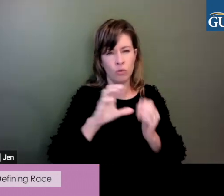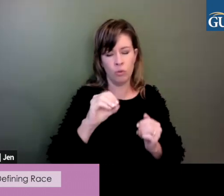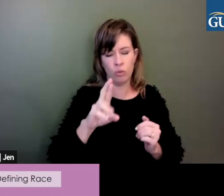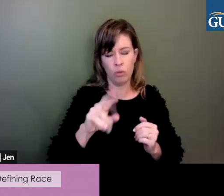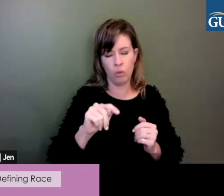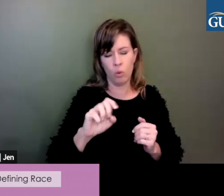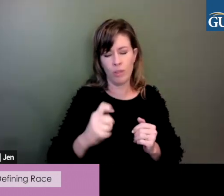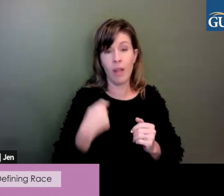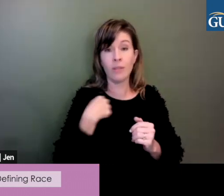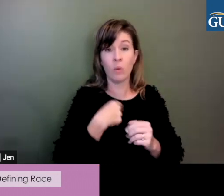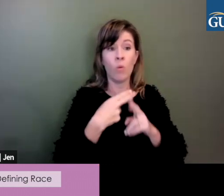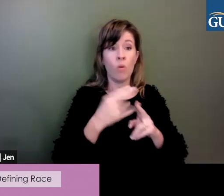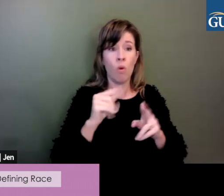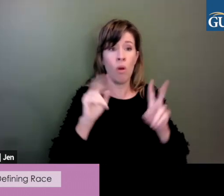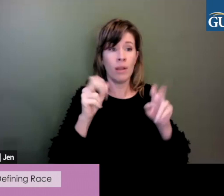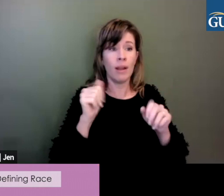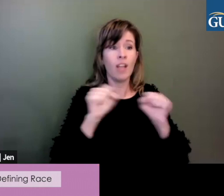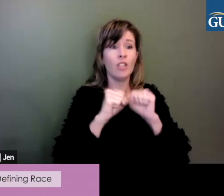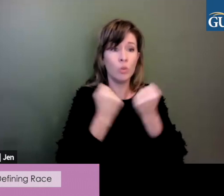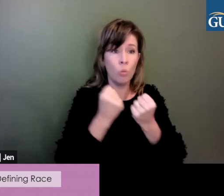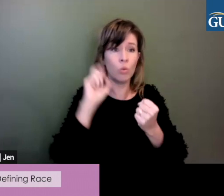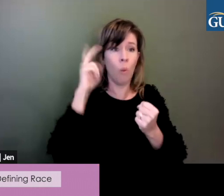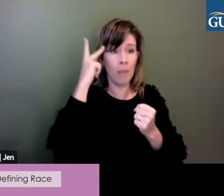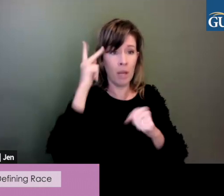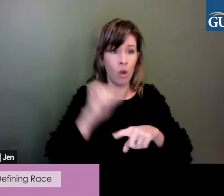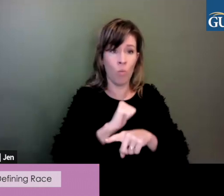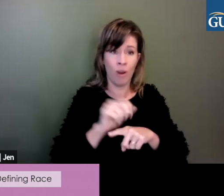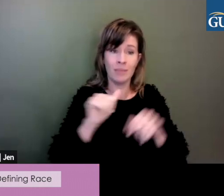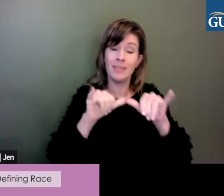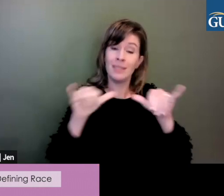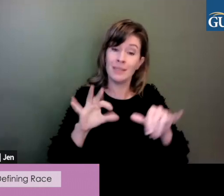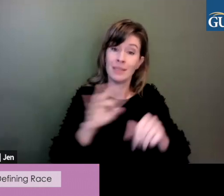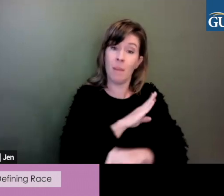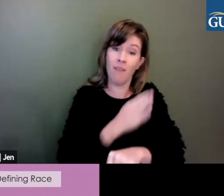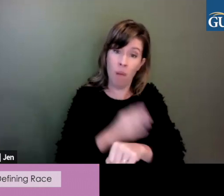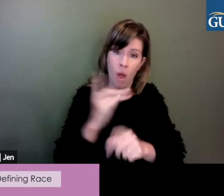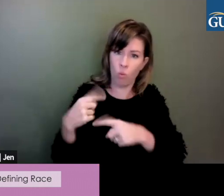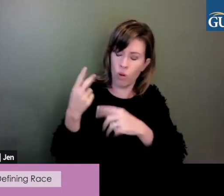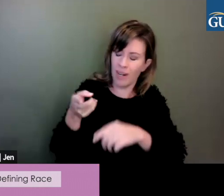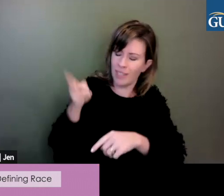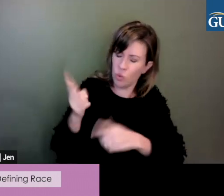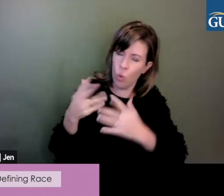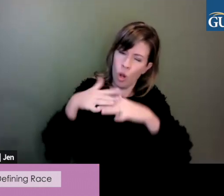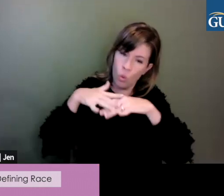practice, a system of power that has been historically woven into and made culturally visible through the